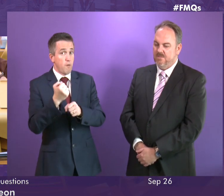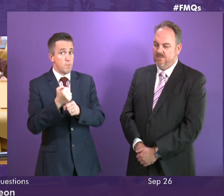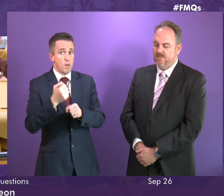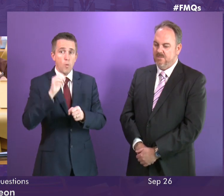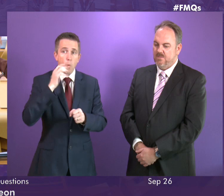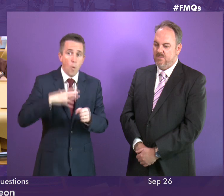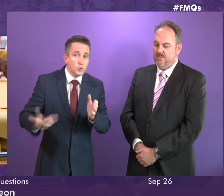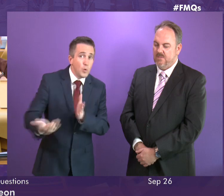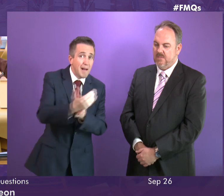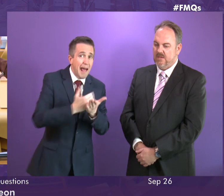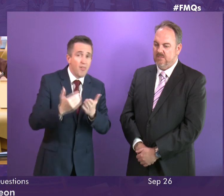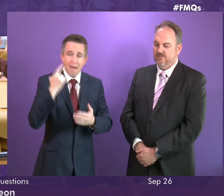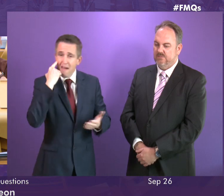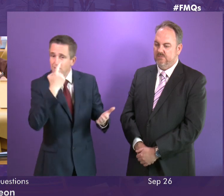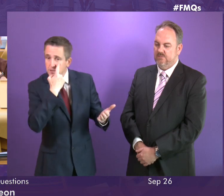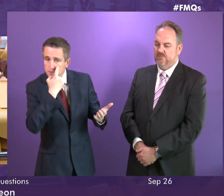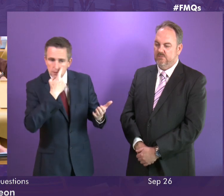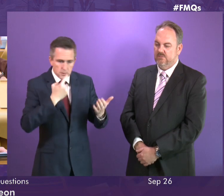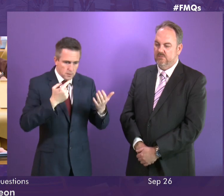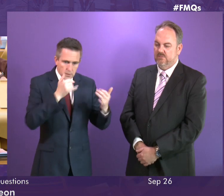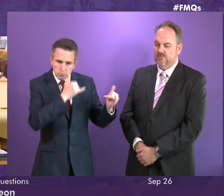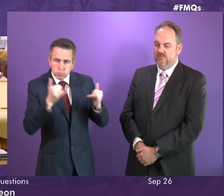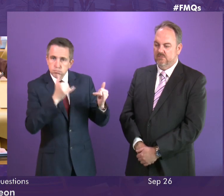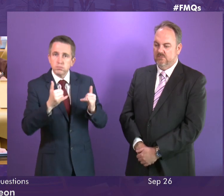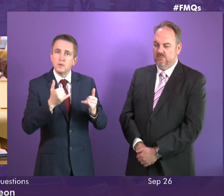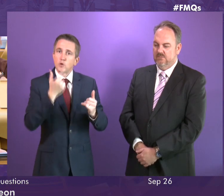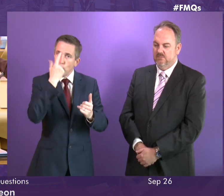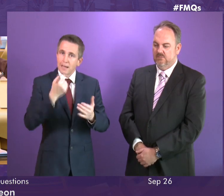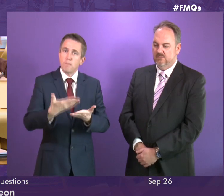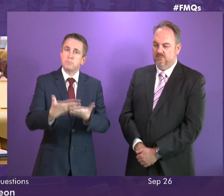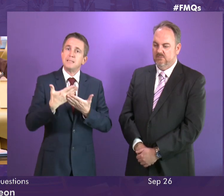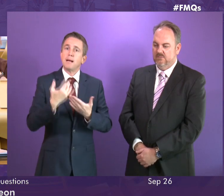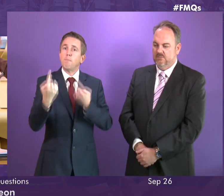the best evidence to take any steps necessary to ensure that people are protected from potential